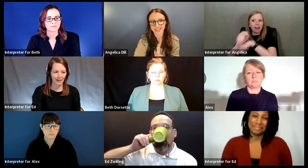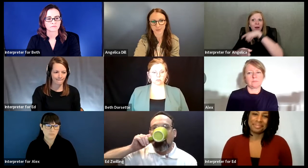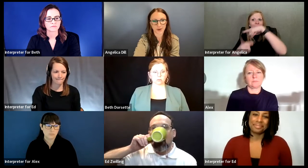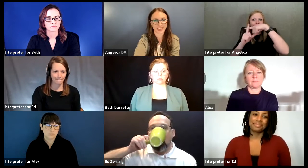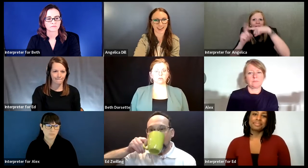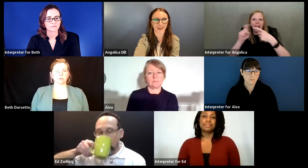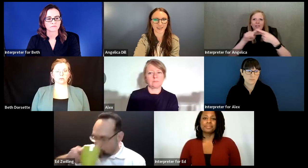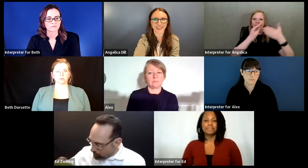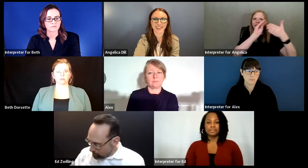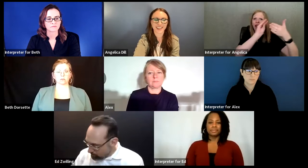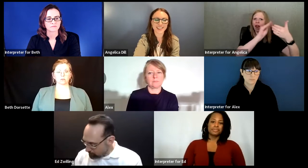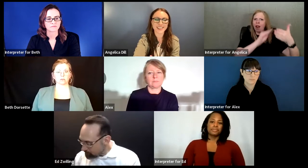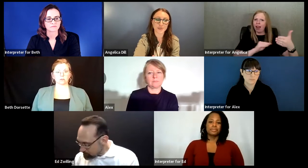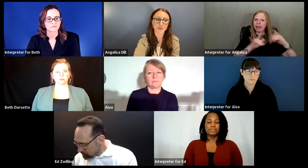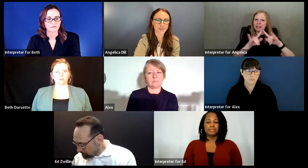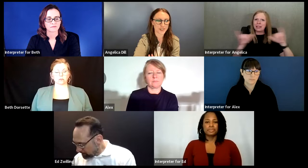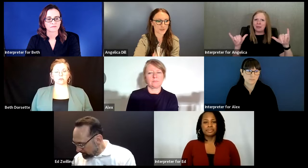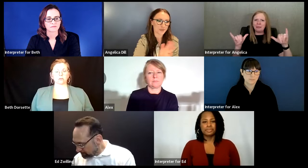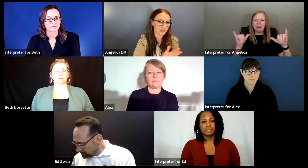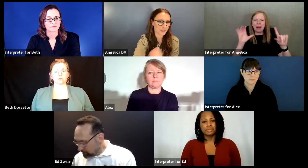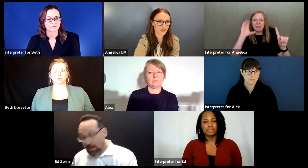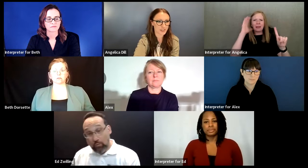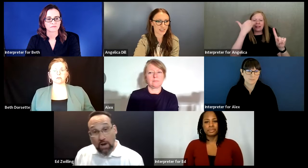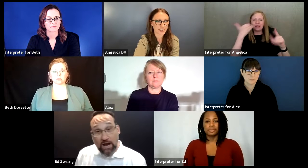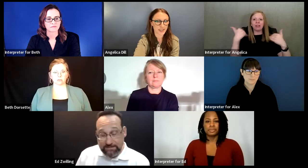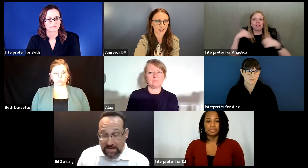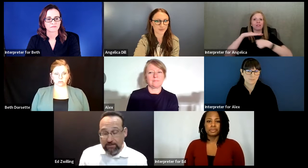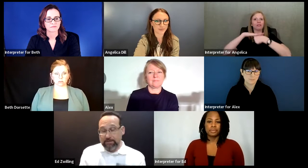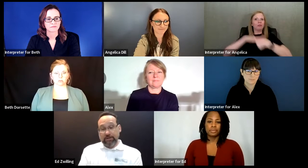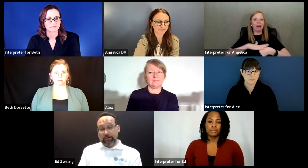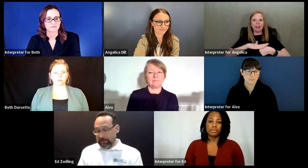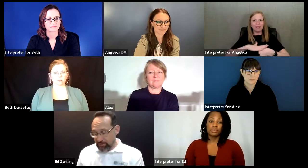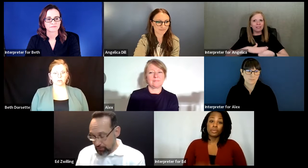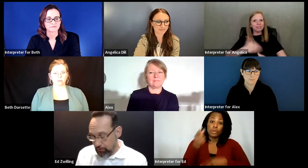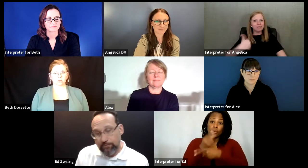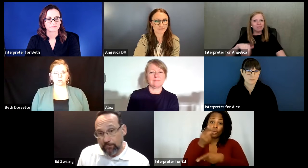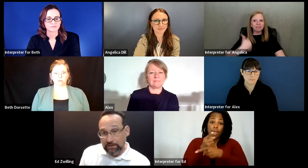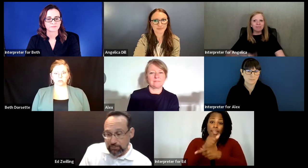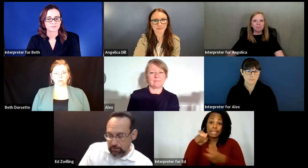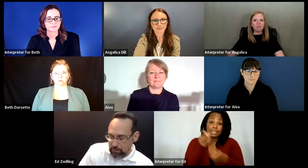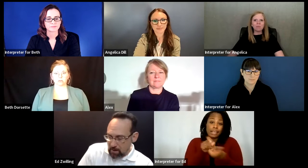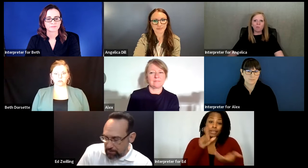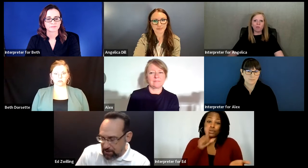I just need to point that out. That sounds really stressful. Right, exactly, no, that's true, that's true.